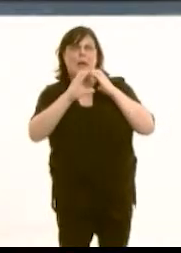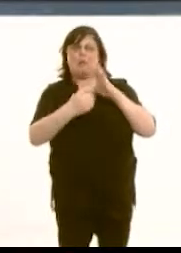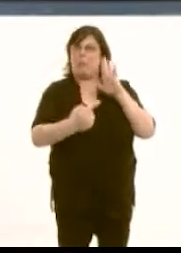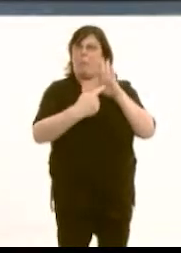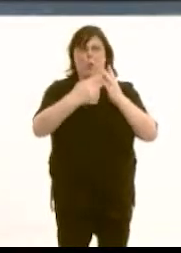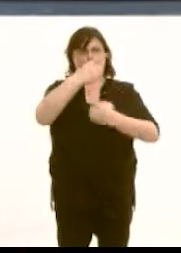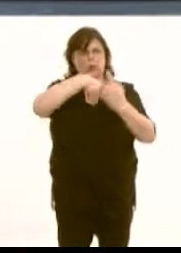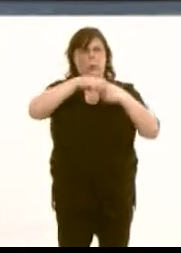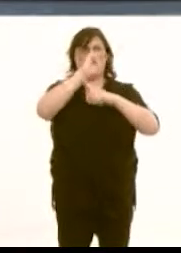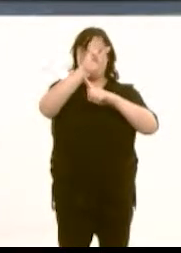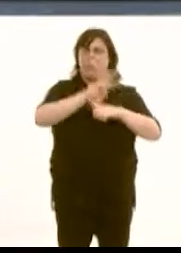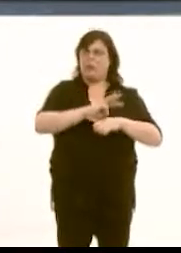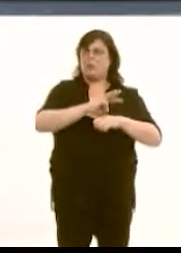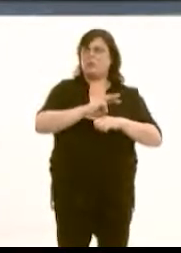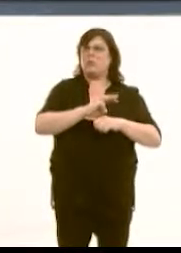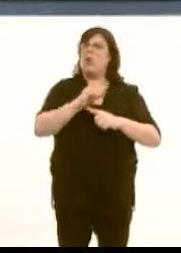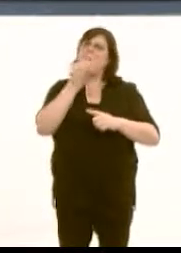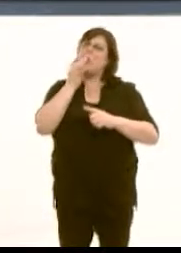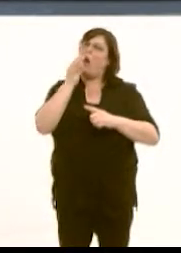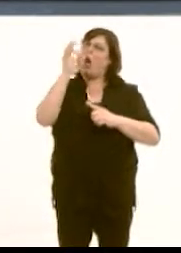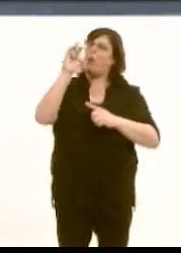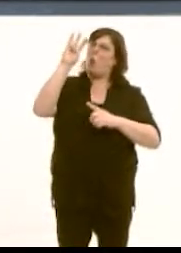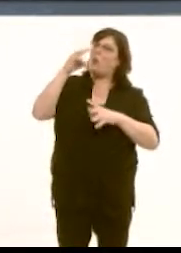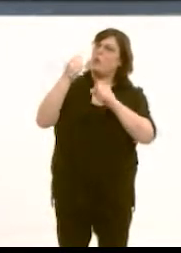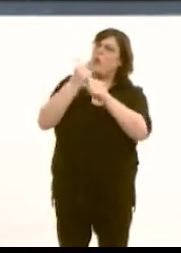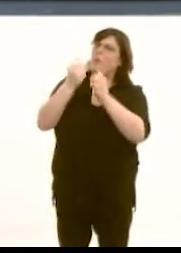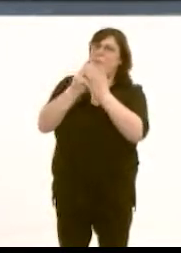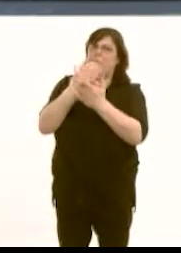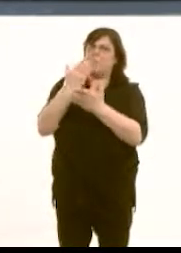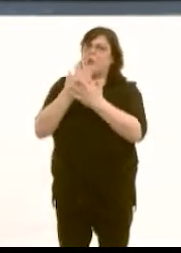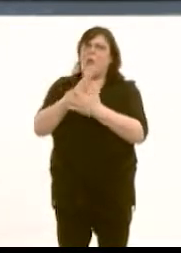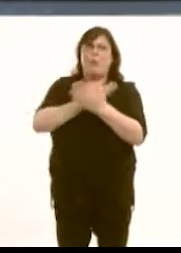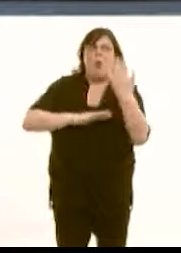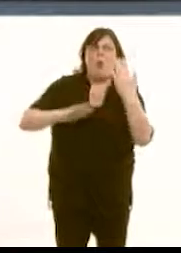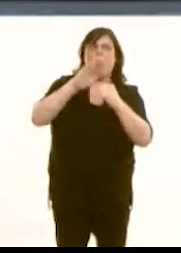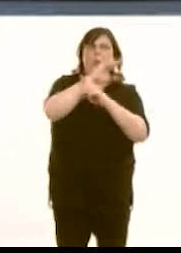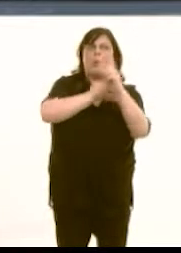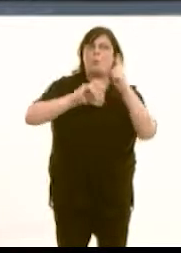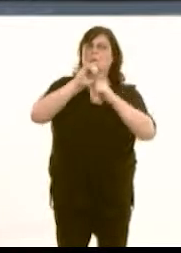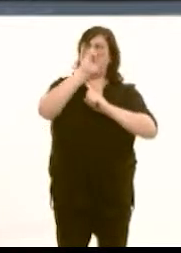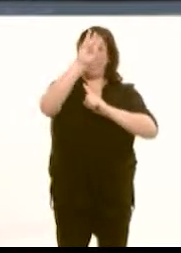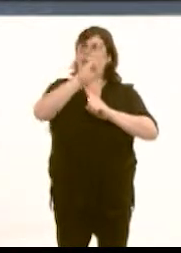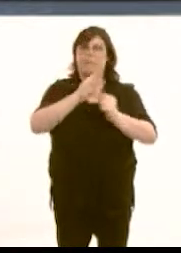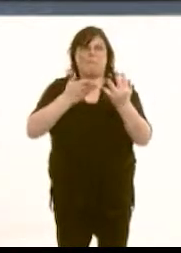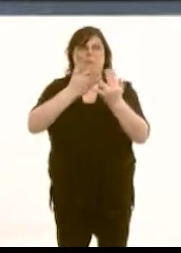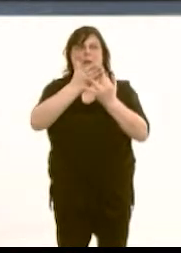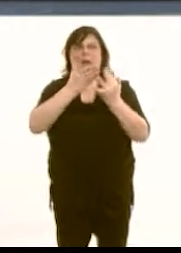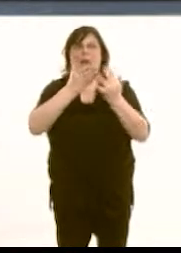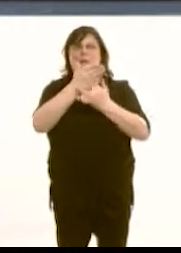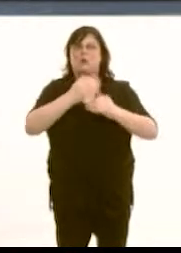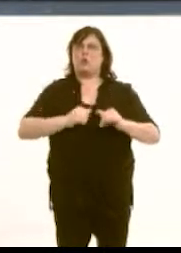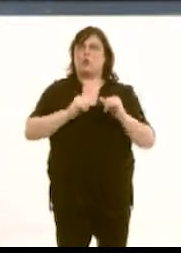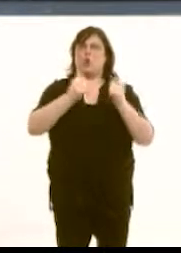What steps will the Welsh Government take to ensure that all communities in Wales have access to decent mobile phone coverage?